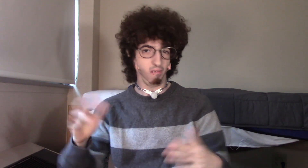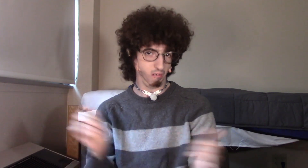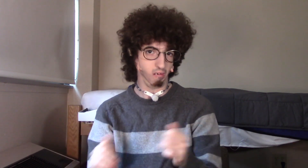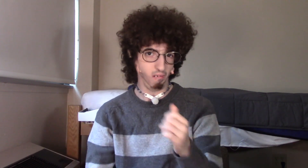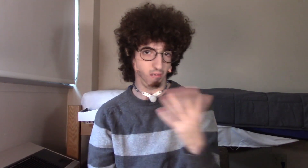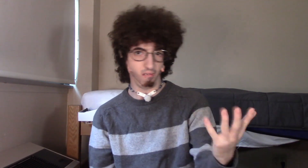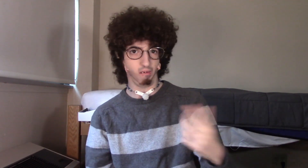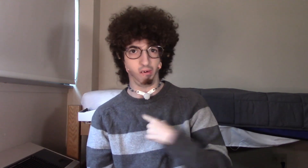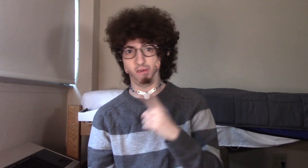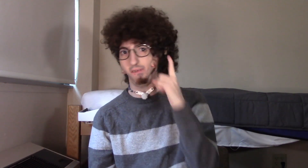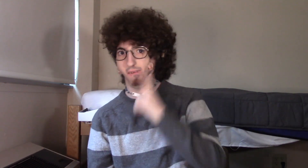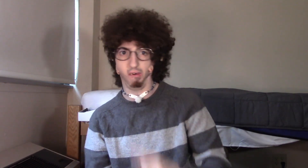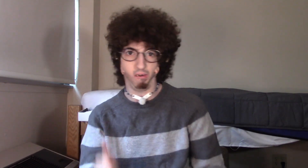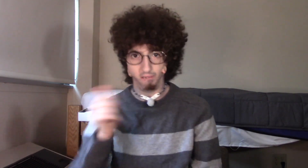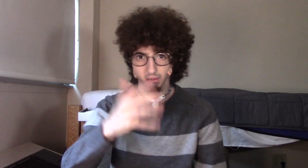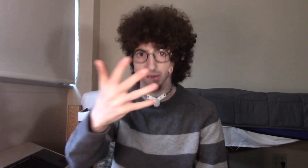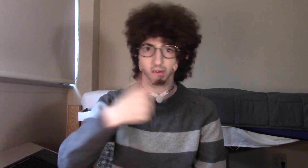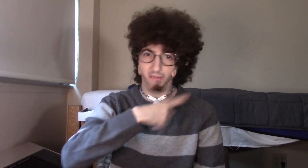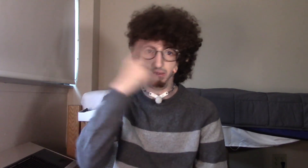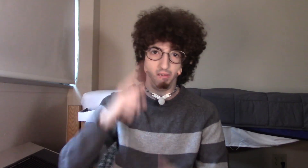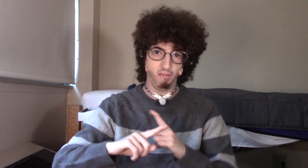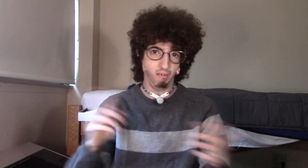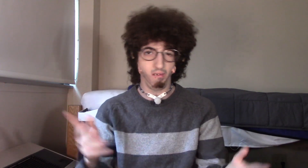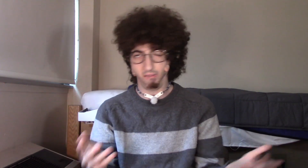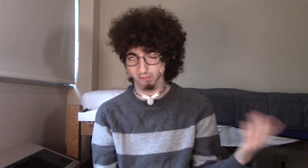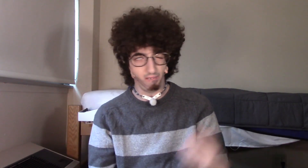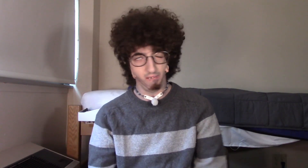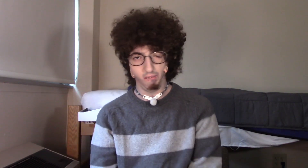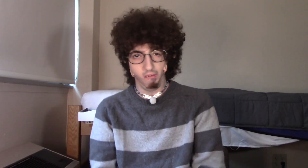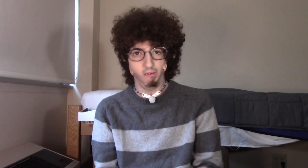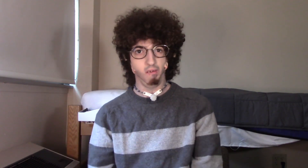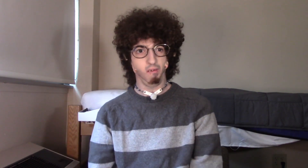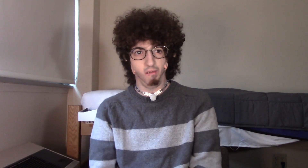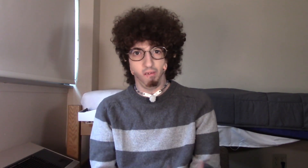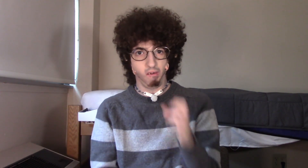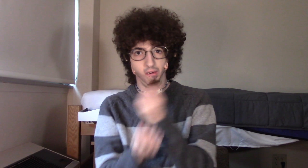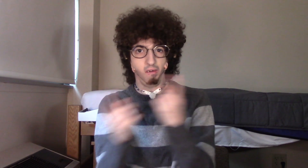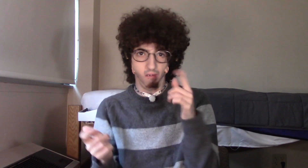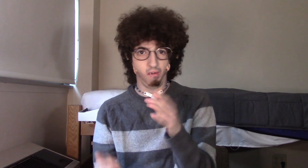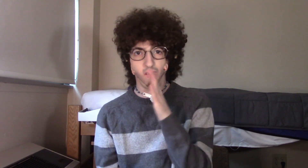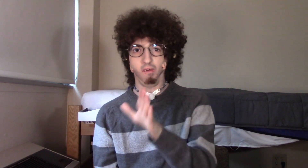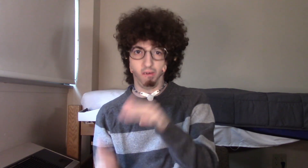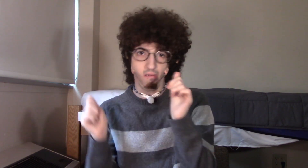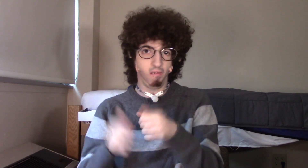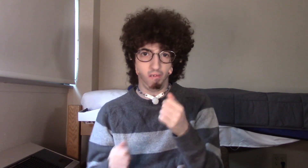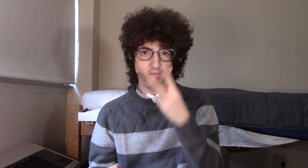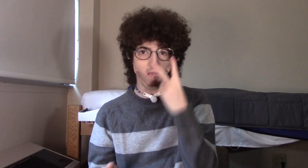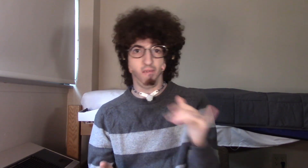Yes, yes, I'm deaf. Yes, I look different. Everyone and their mother can see that